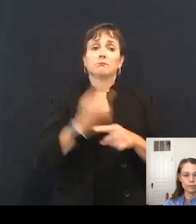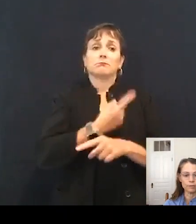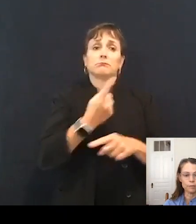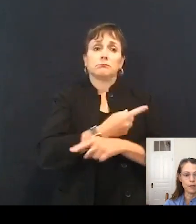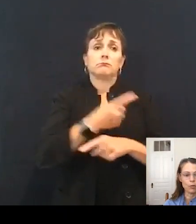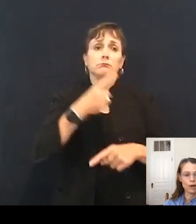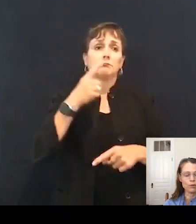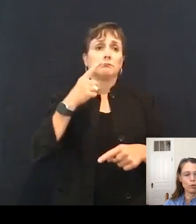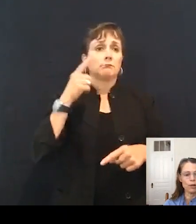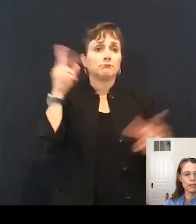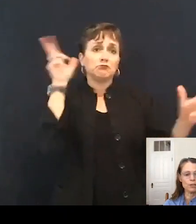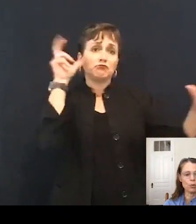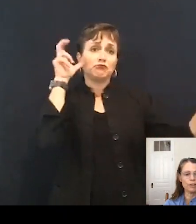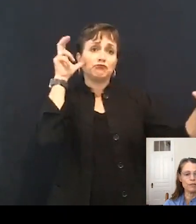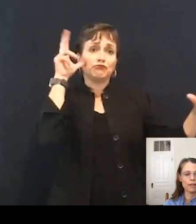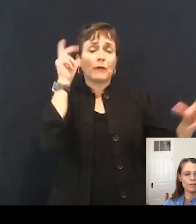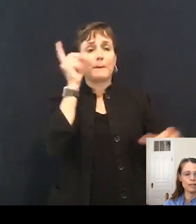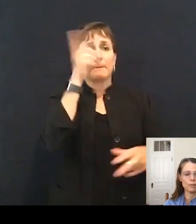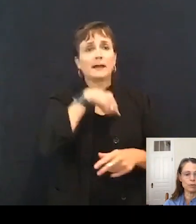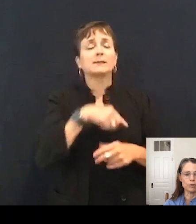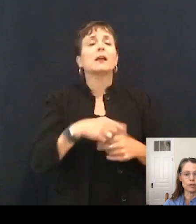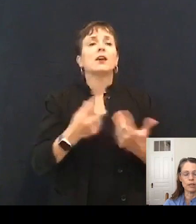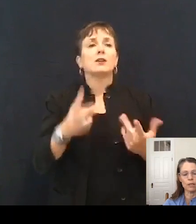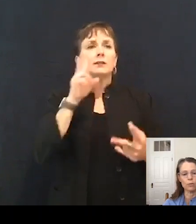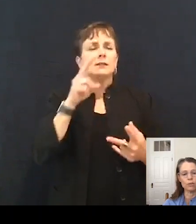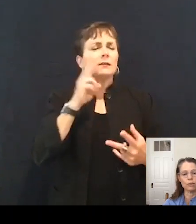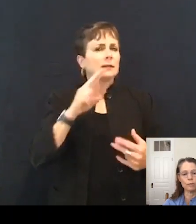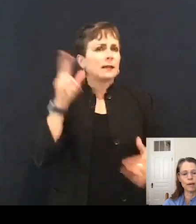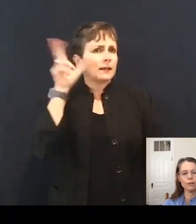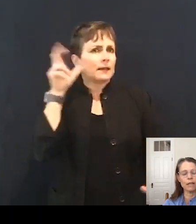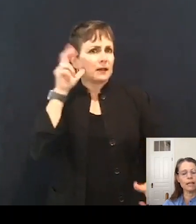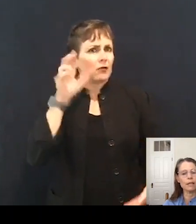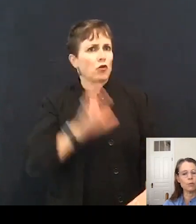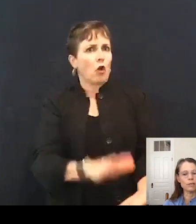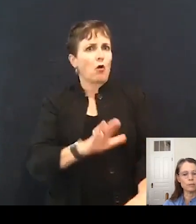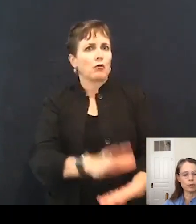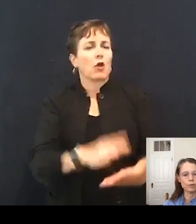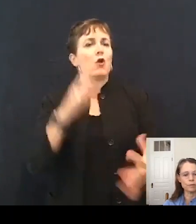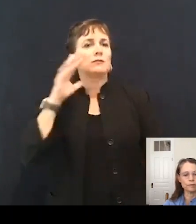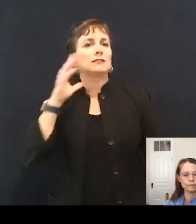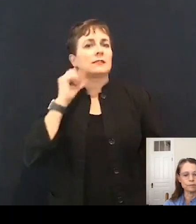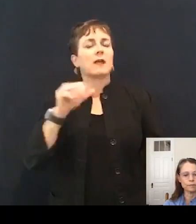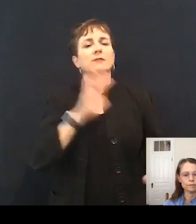around 20 to 25 decibels, which is about like a whisper.